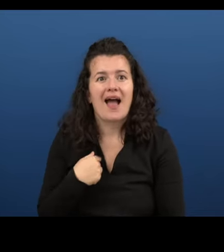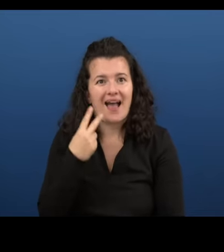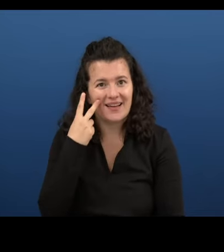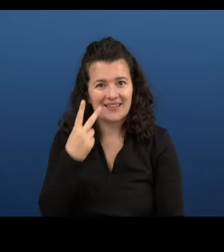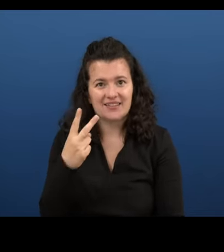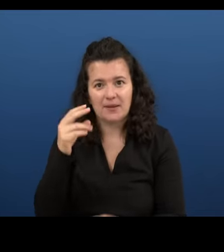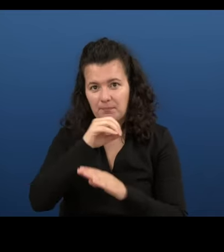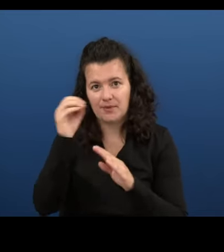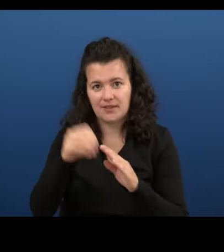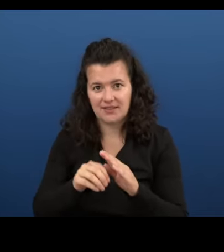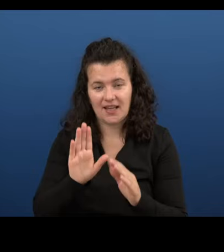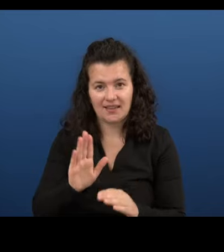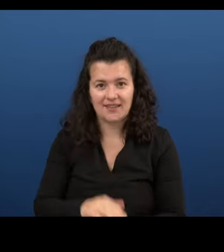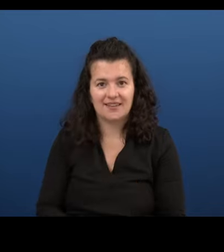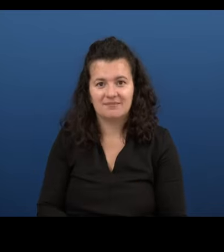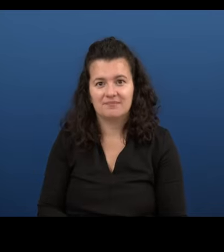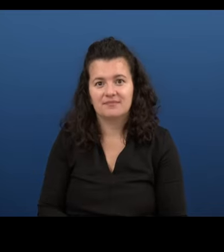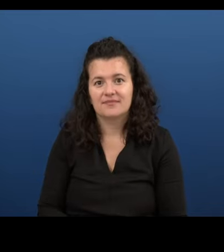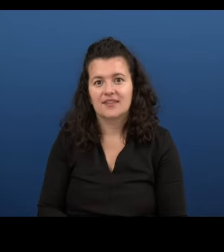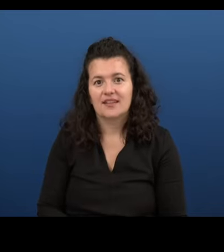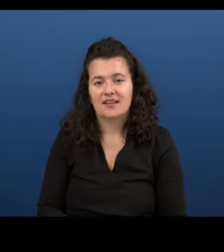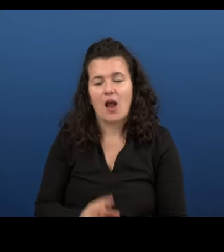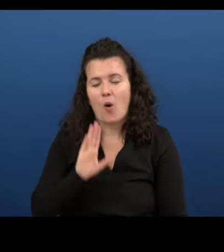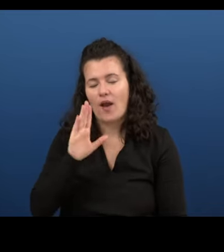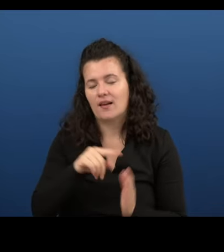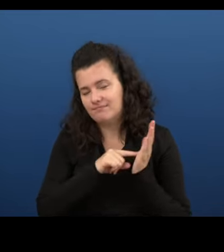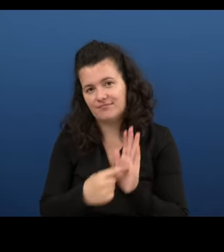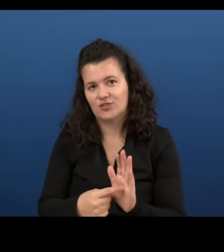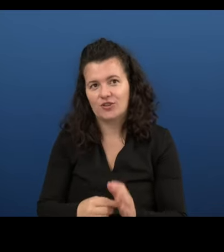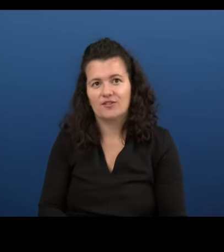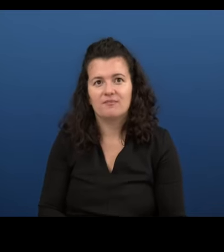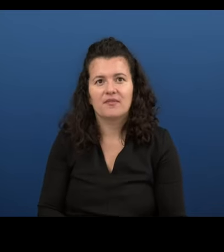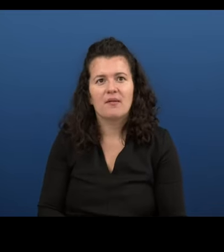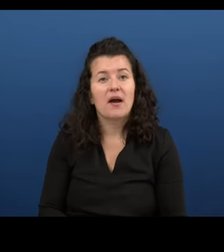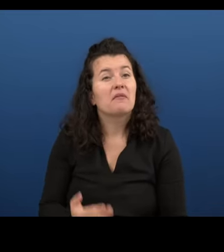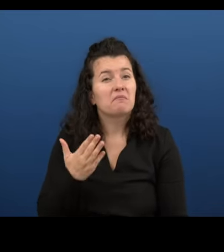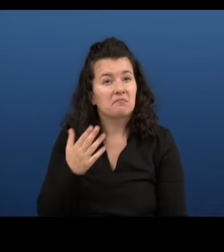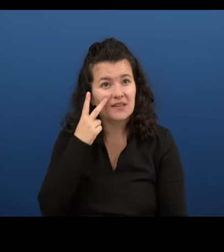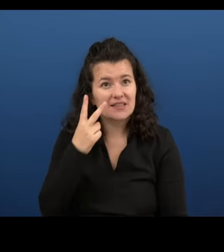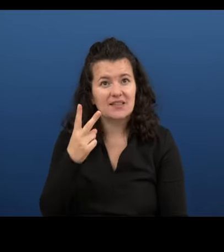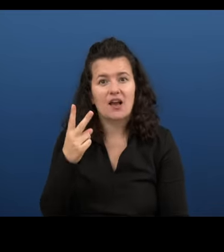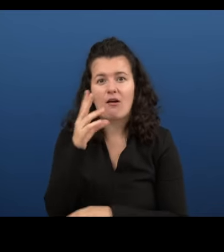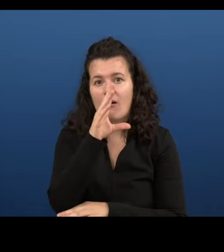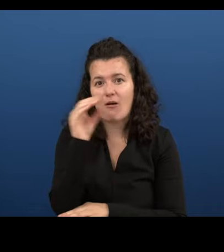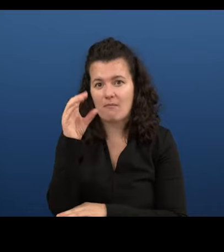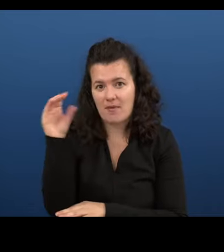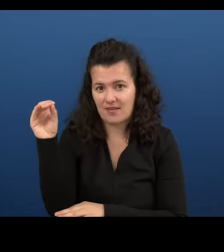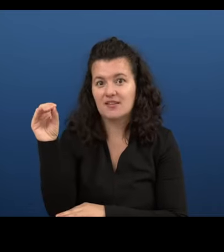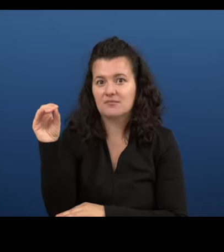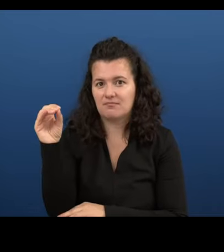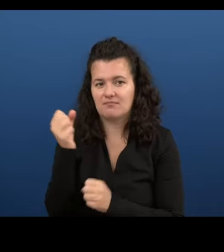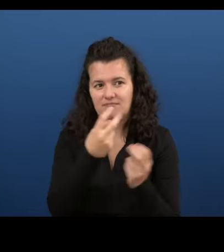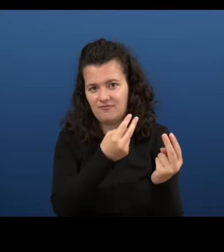share the results shortly. That, not surprisingly, we have mostly companies in this conference